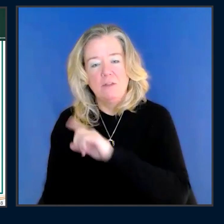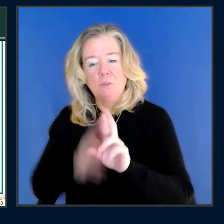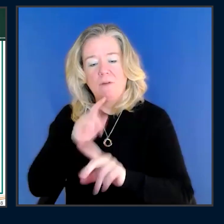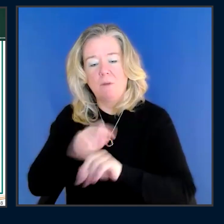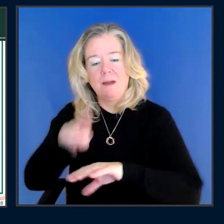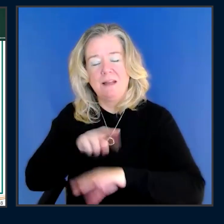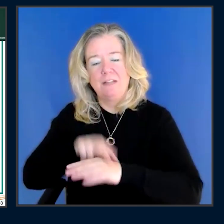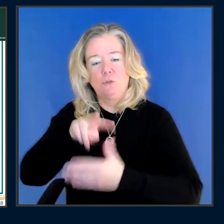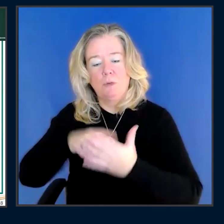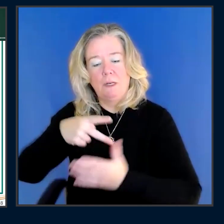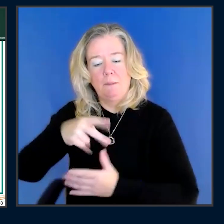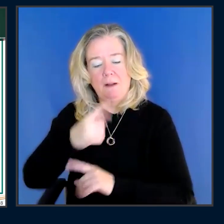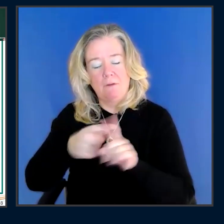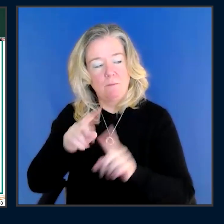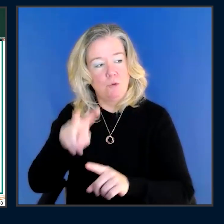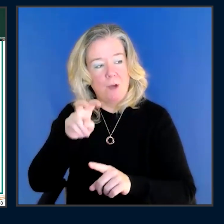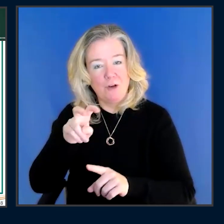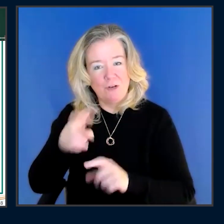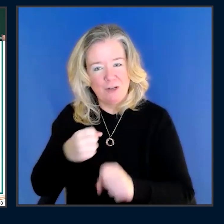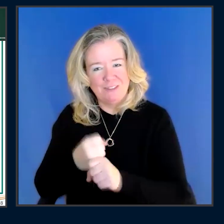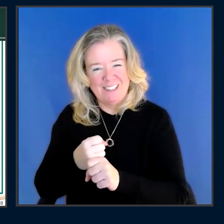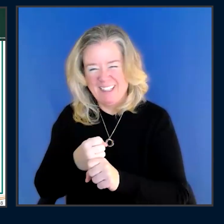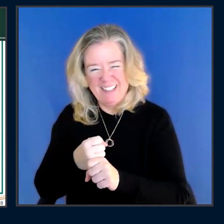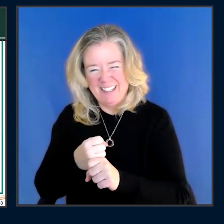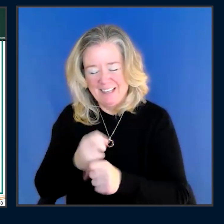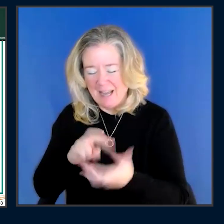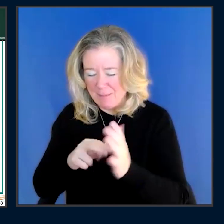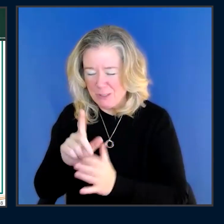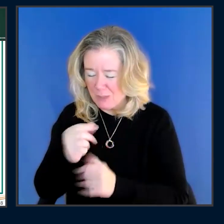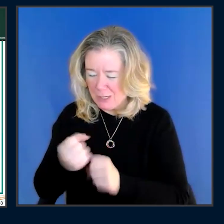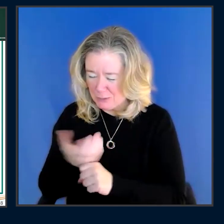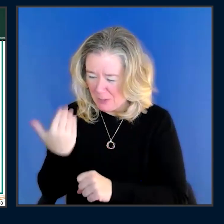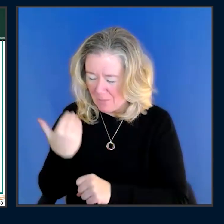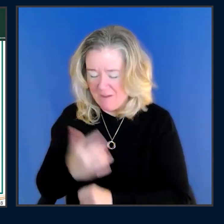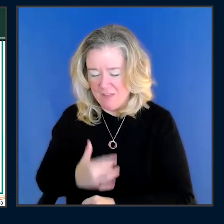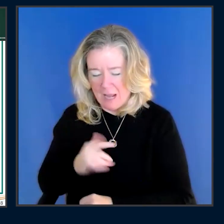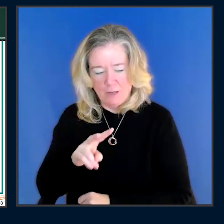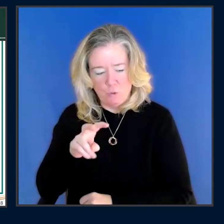the National Reading Panel from 200 years-- from-- not 200, 20 years ago-- seems like 200.